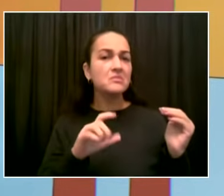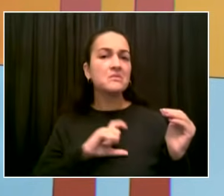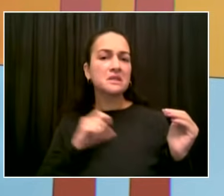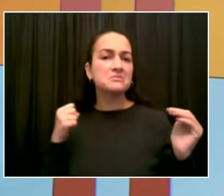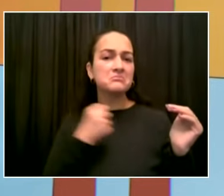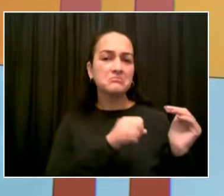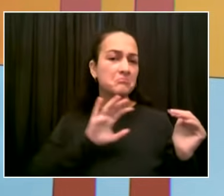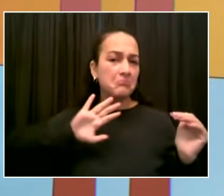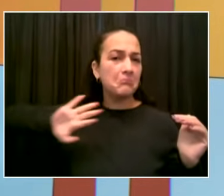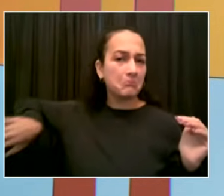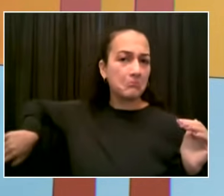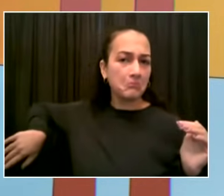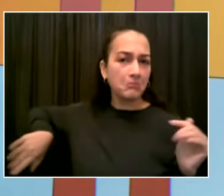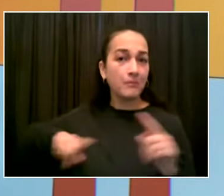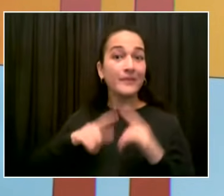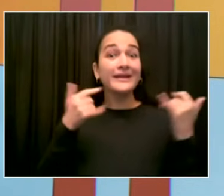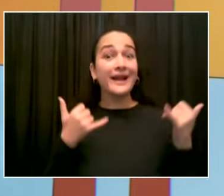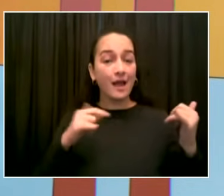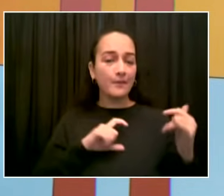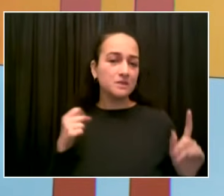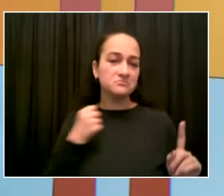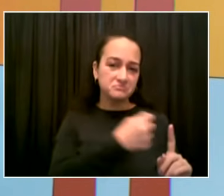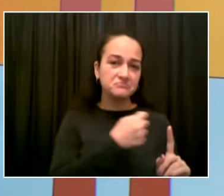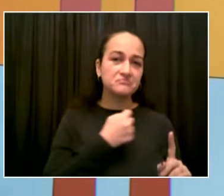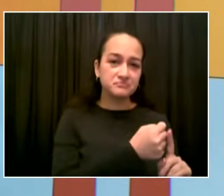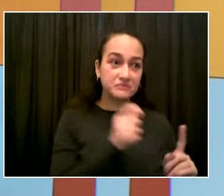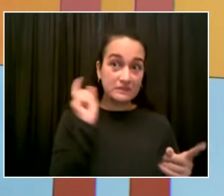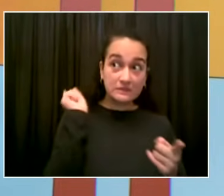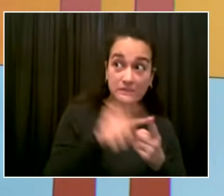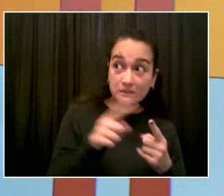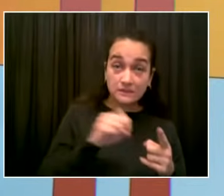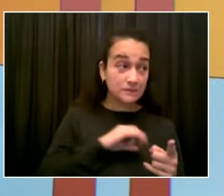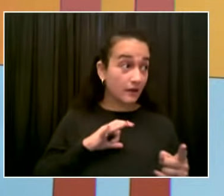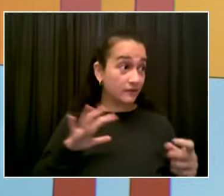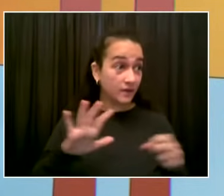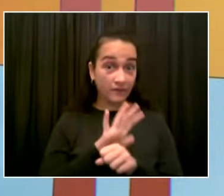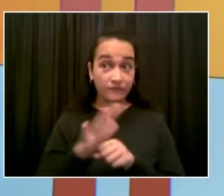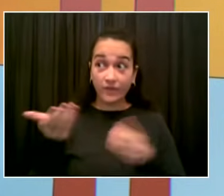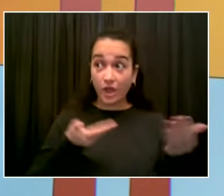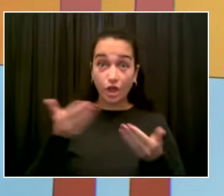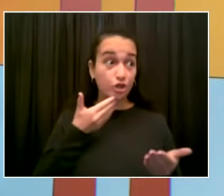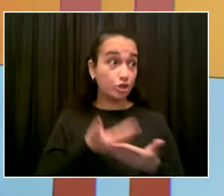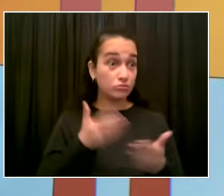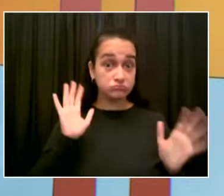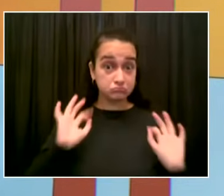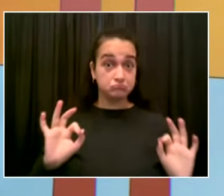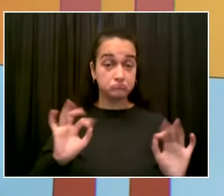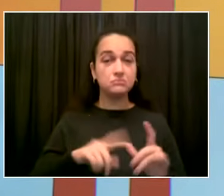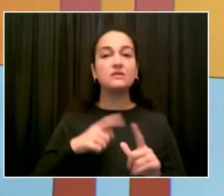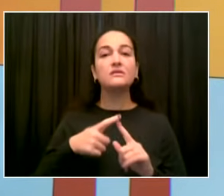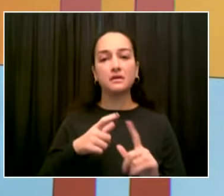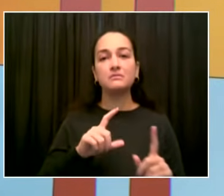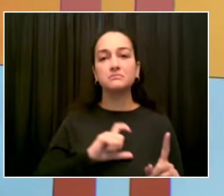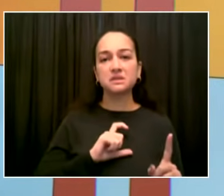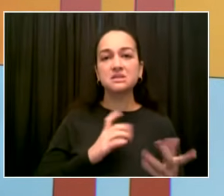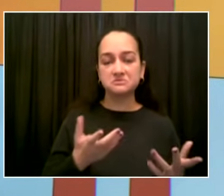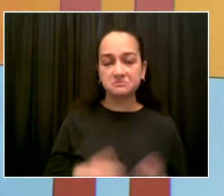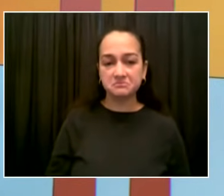NEED THOSE THINGS, THEN WE WILL STOP USING THEM. BUT UNTIL THIS MOMENT HAS PASSED, WE'RE GOING TO USE WHATEVER TOOL IT TAK ESTO KEEP PEOPLE SAFE.